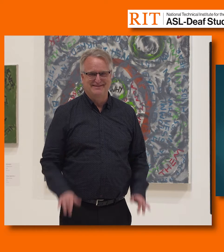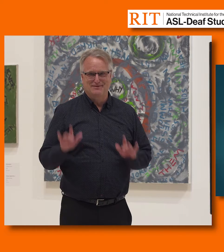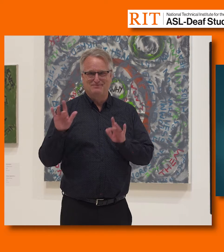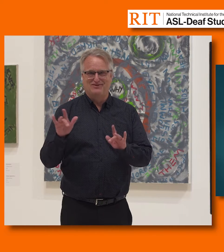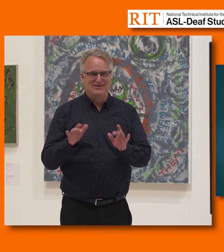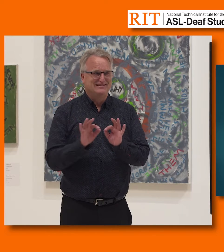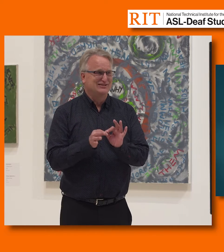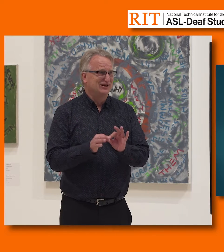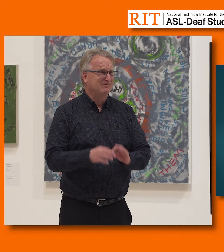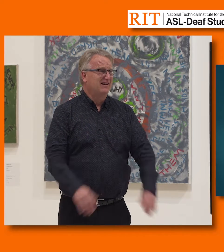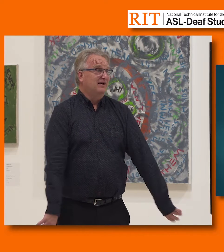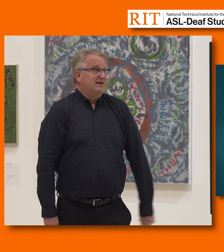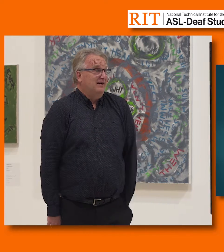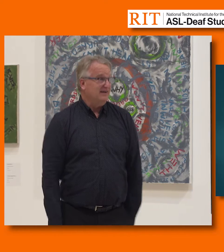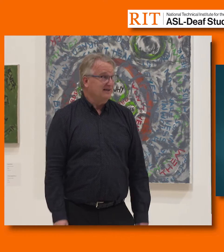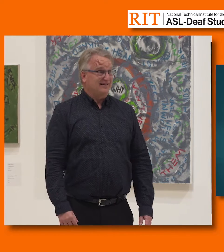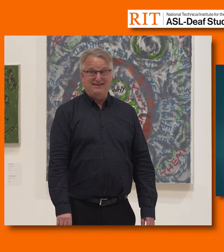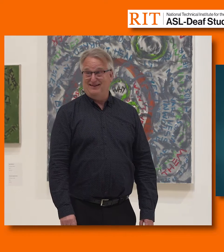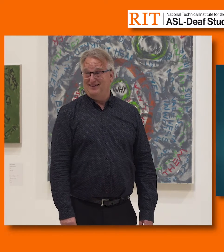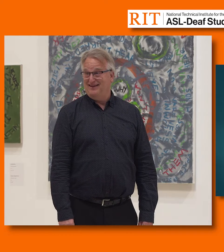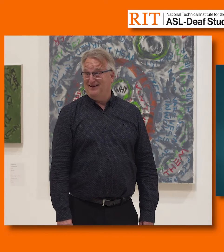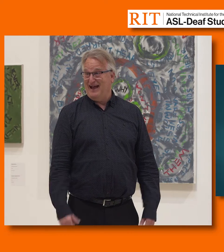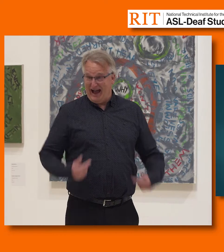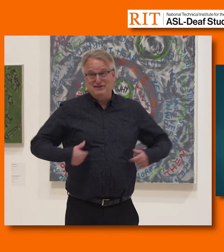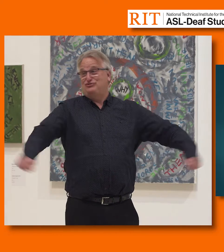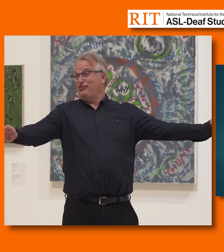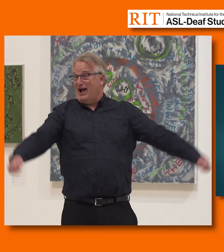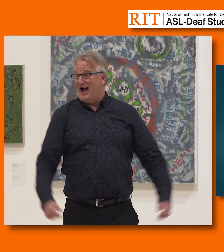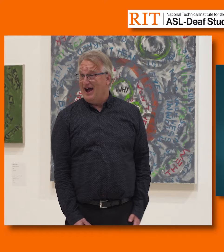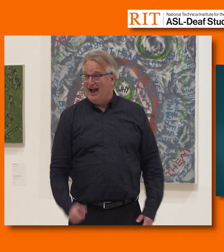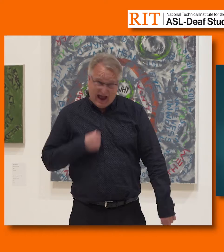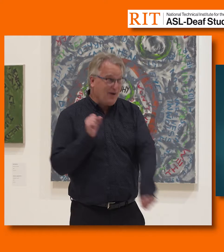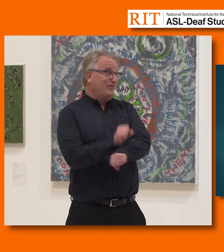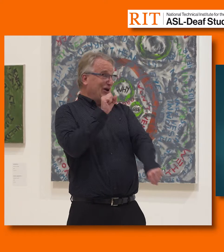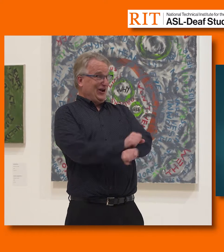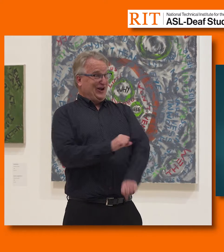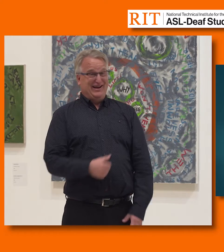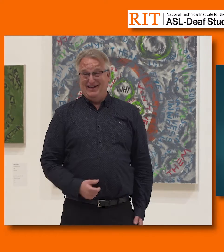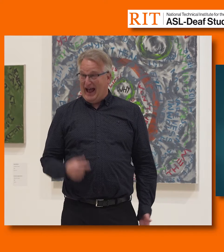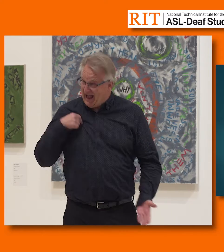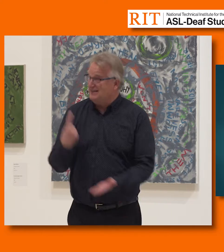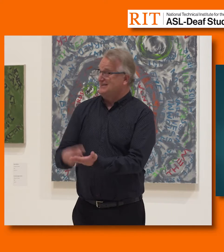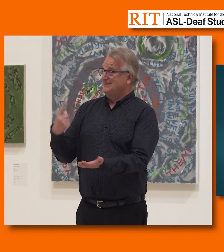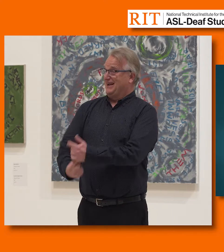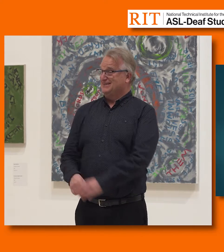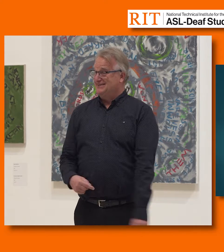Oh, poor interpreters, right? The interpreters feel like, "Really? I tried. "I'm working as hard as I can.